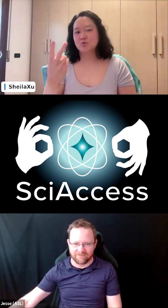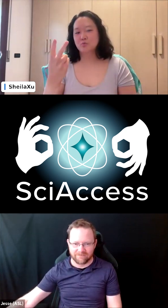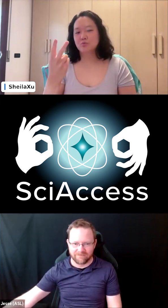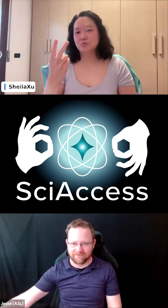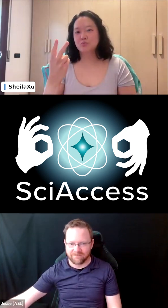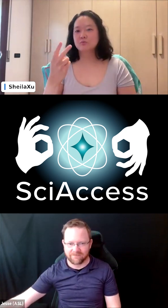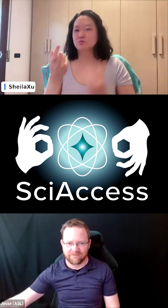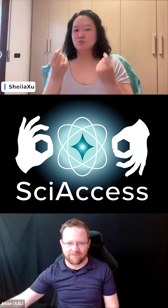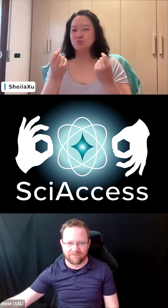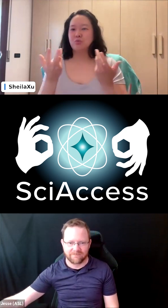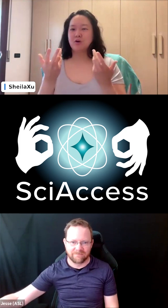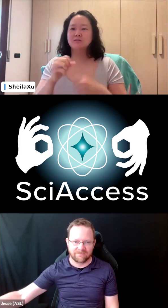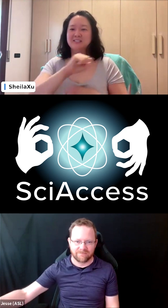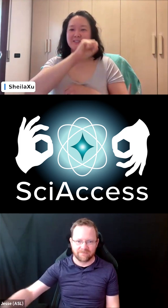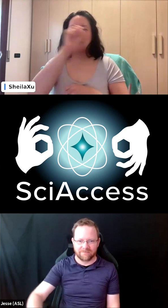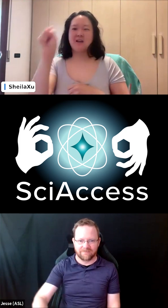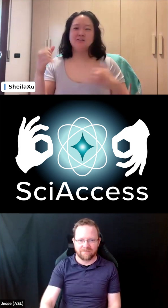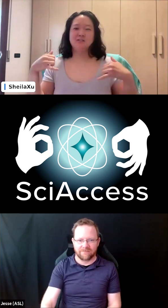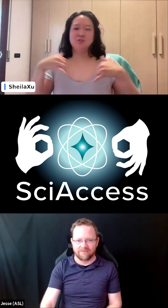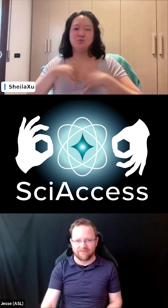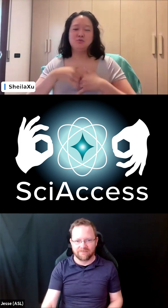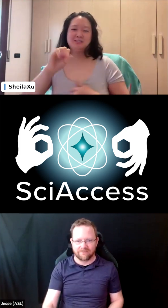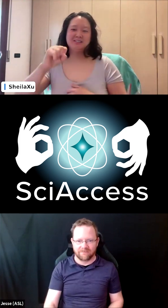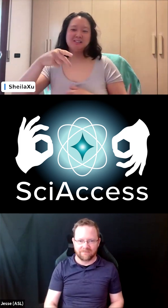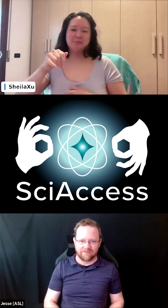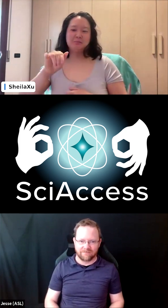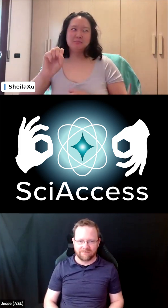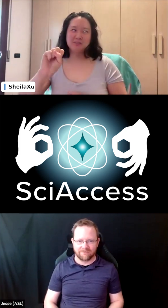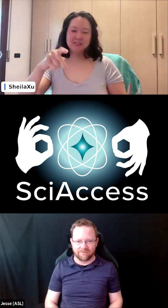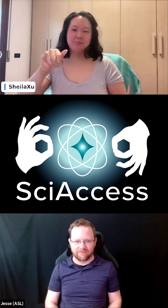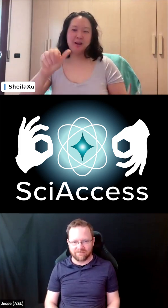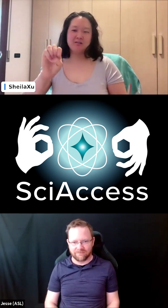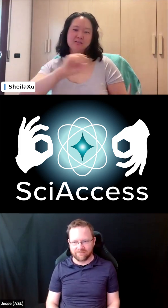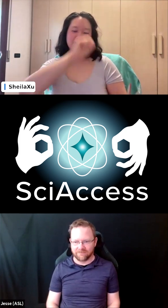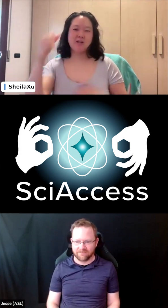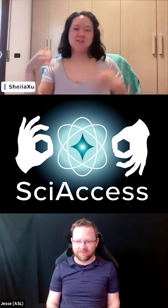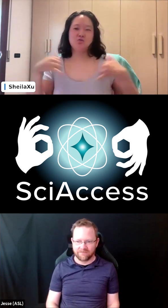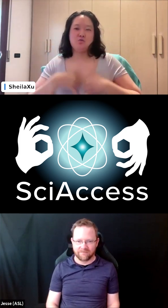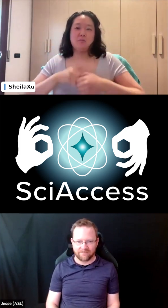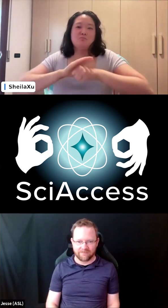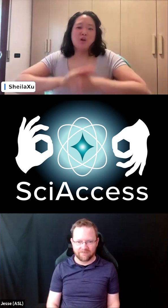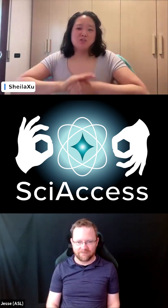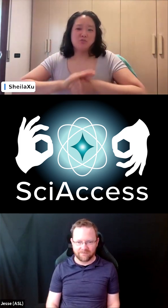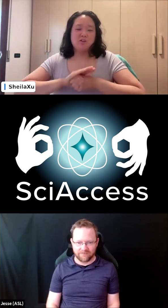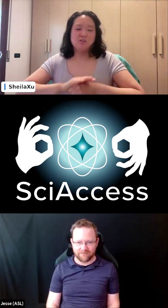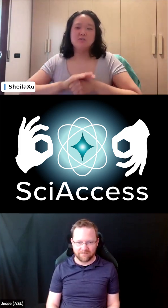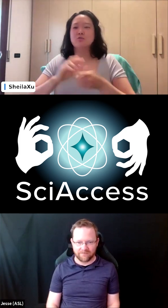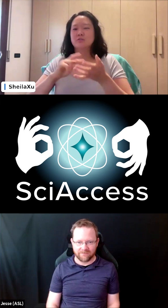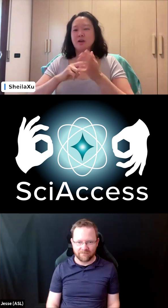two did anything we could, it was using the spacesuit and being in a pressurized environment.